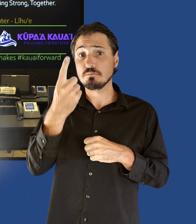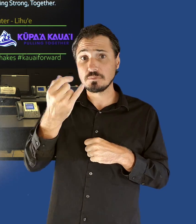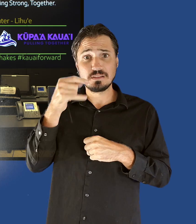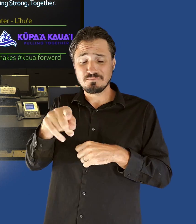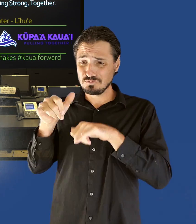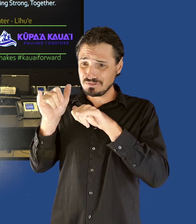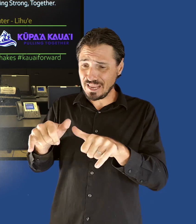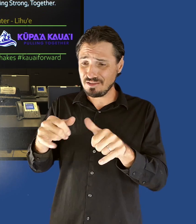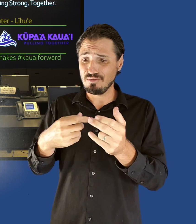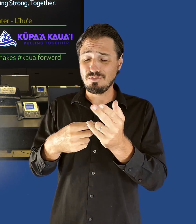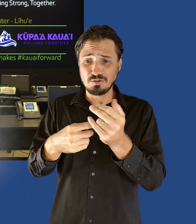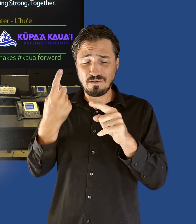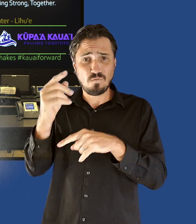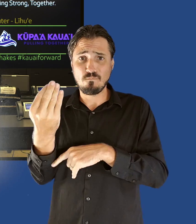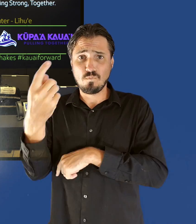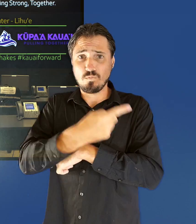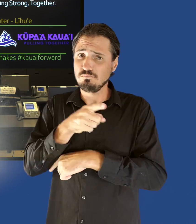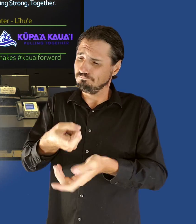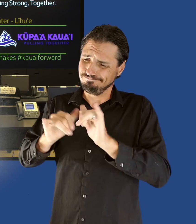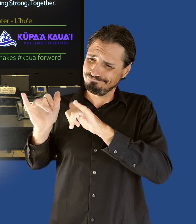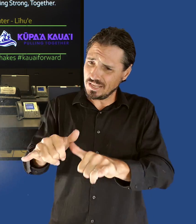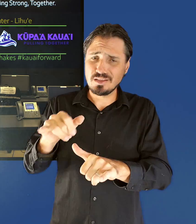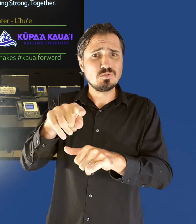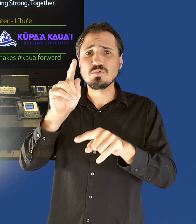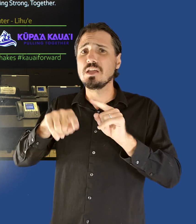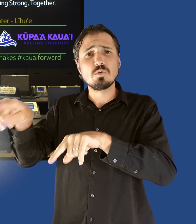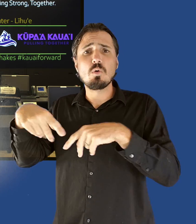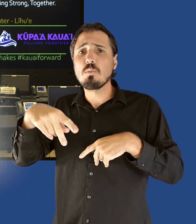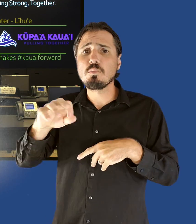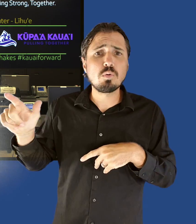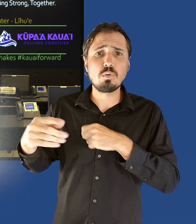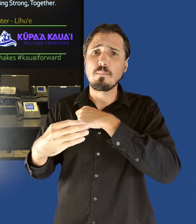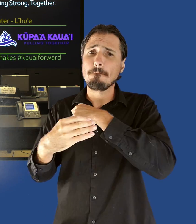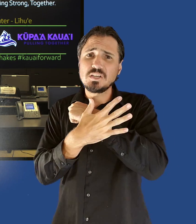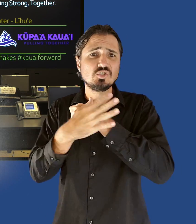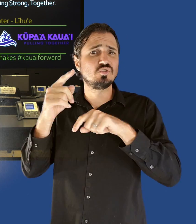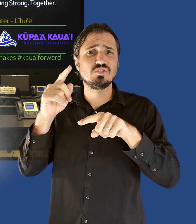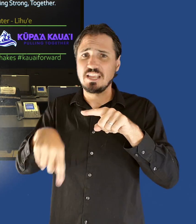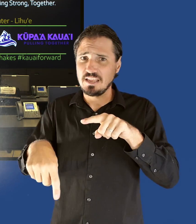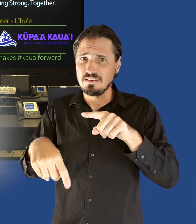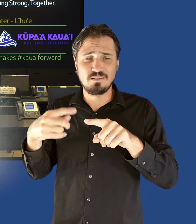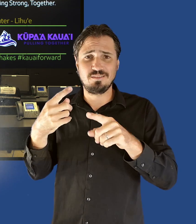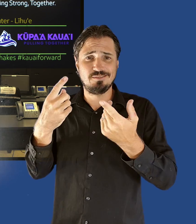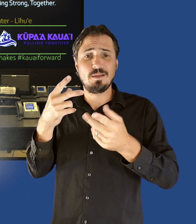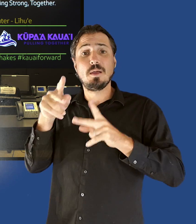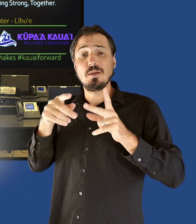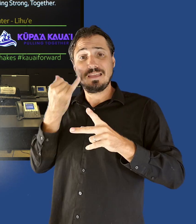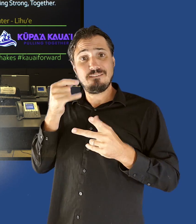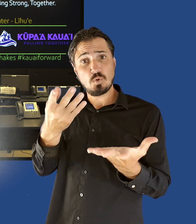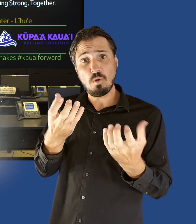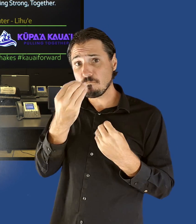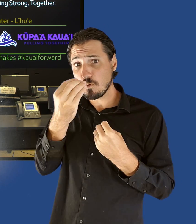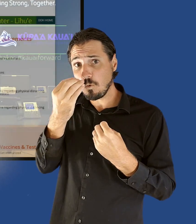That means, no visiting the pool or beach or other common areas of the property, and all food or supplies that you need must be delivered to you.